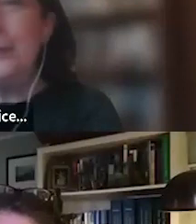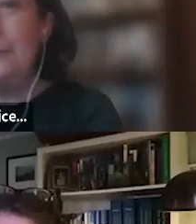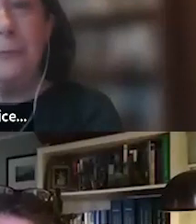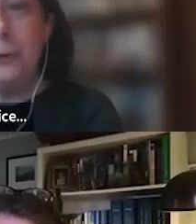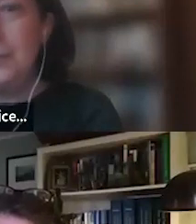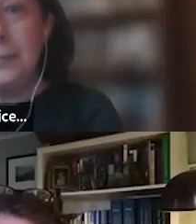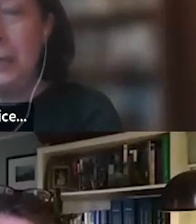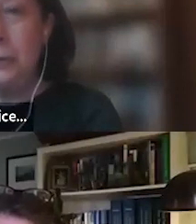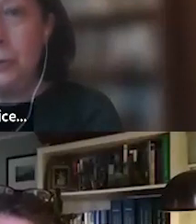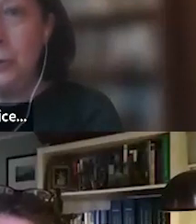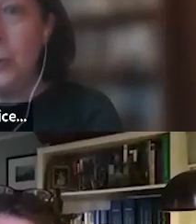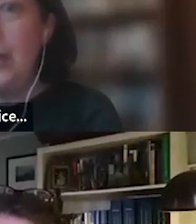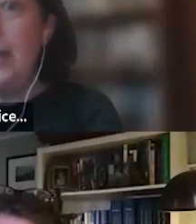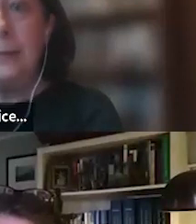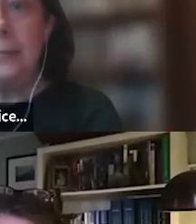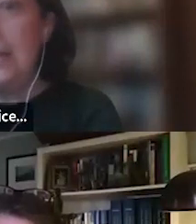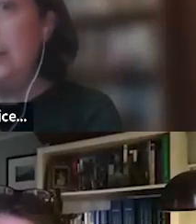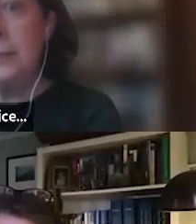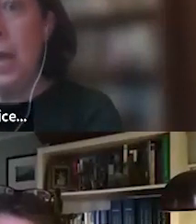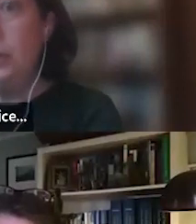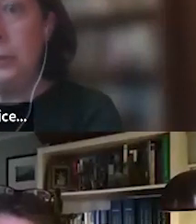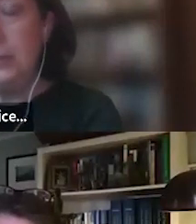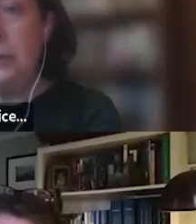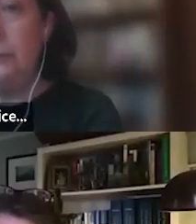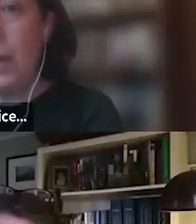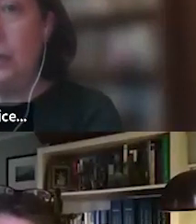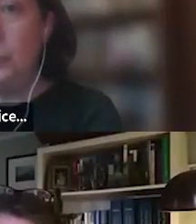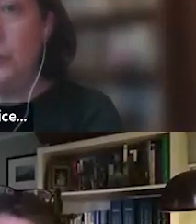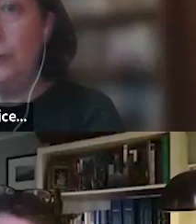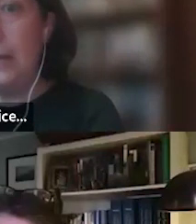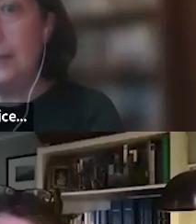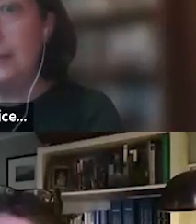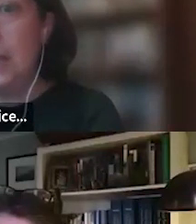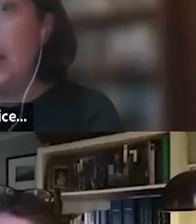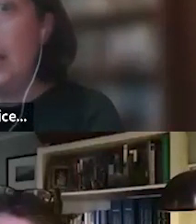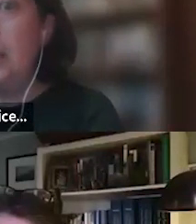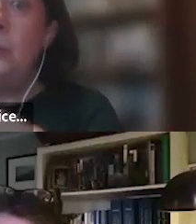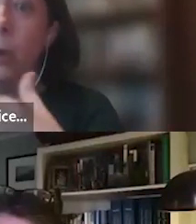But the reverse is not true, SSA does not look to see if you're eligible for SSI